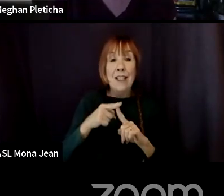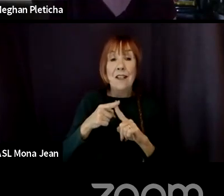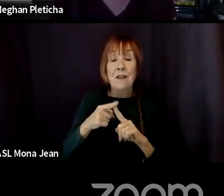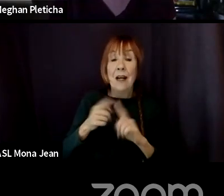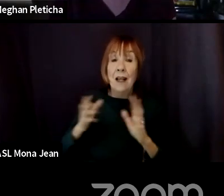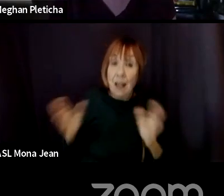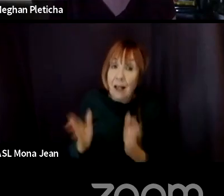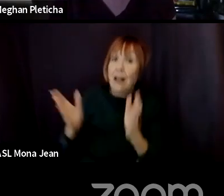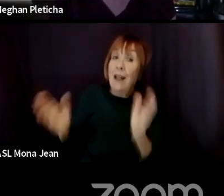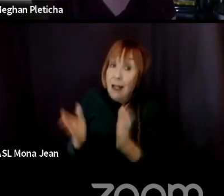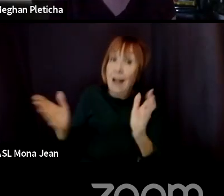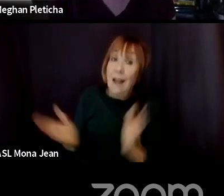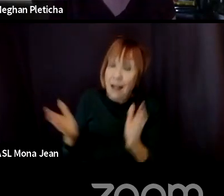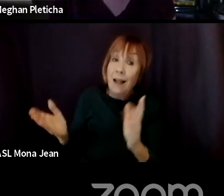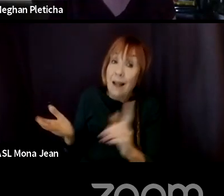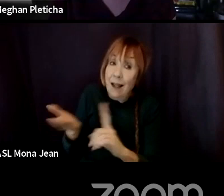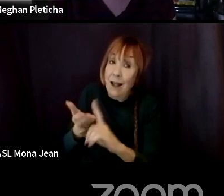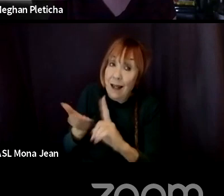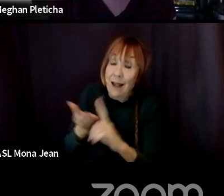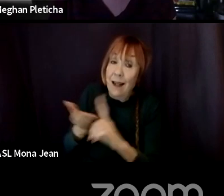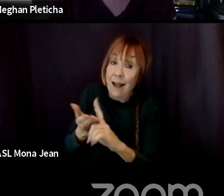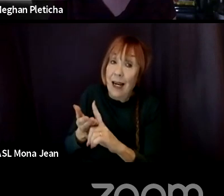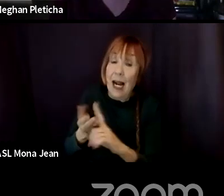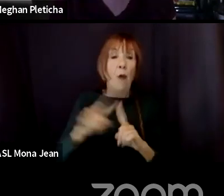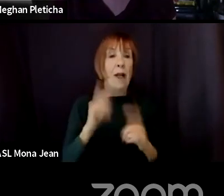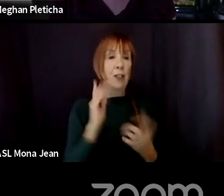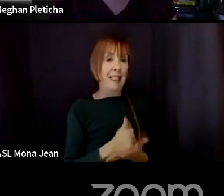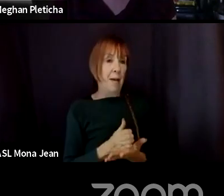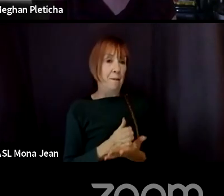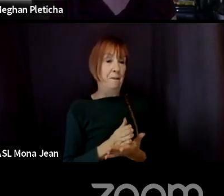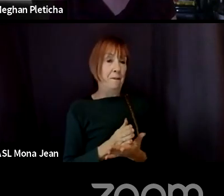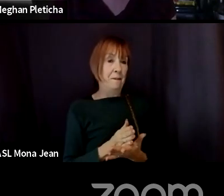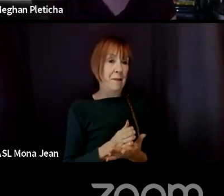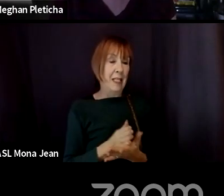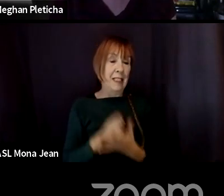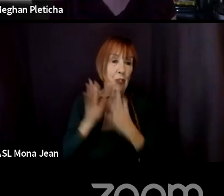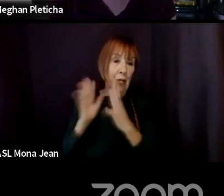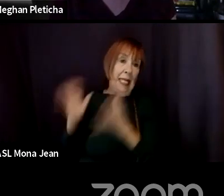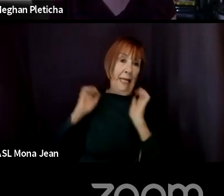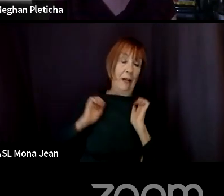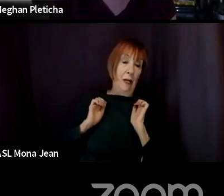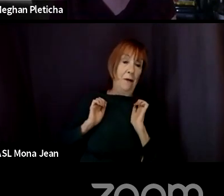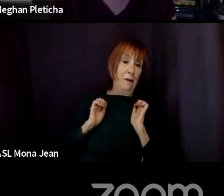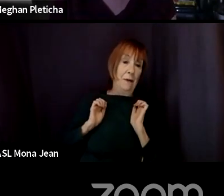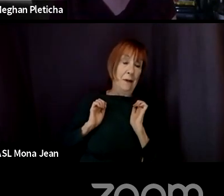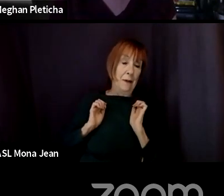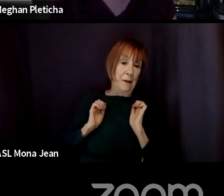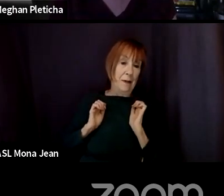I think one of the most important survival skill I think for writers is like being super passionate.